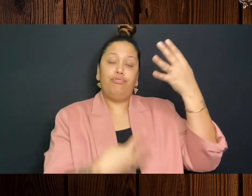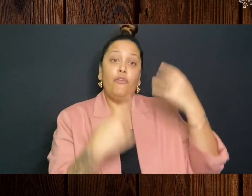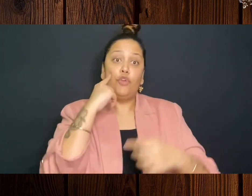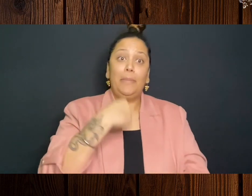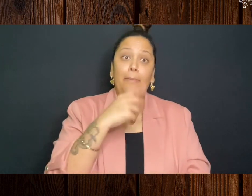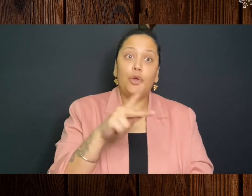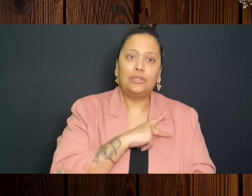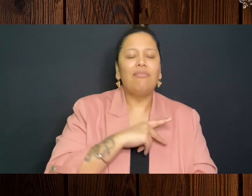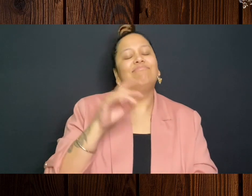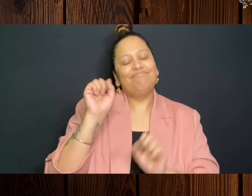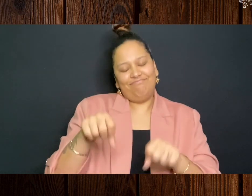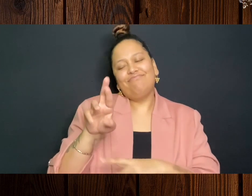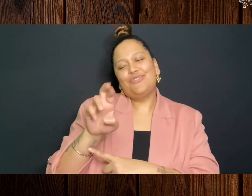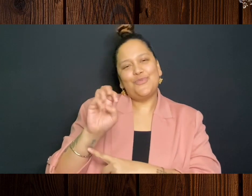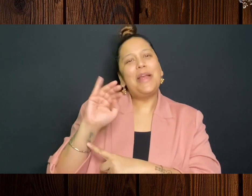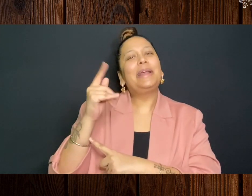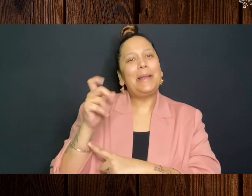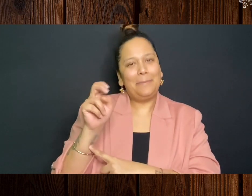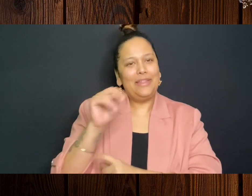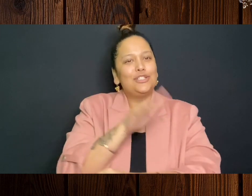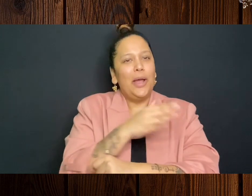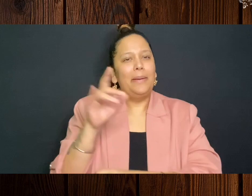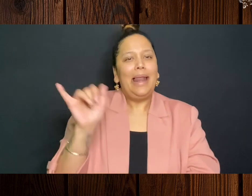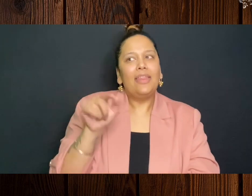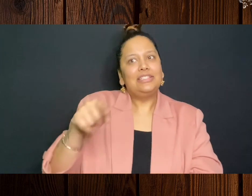would be “Redemption Song” like that's Black Folk music that's